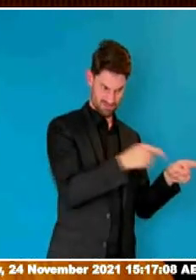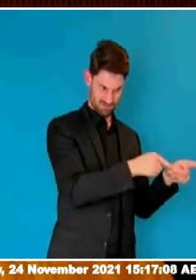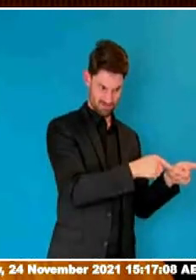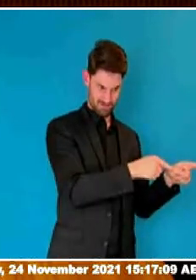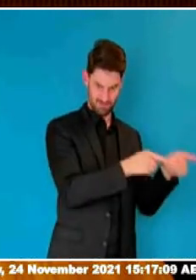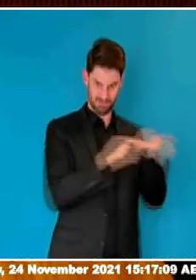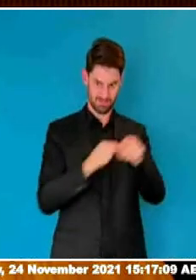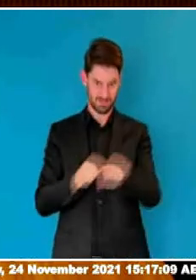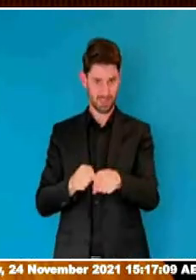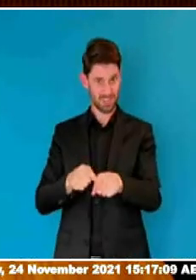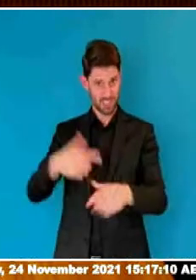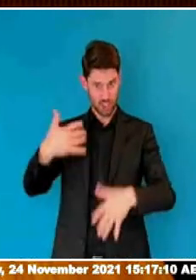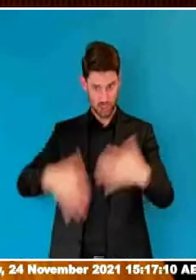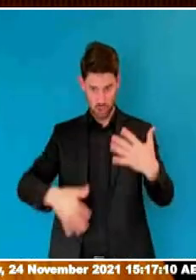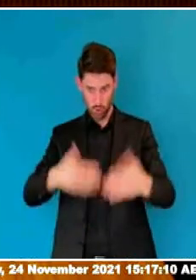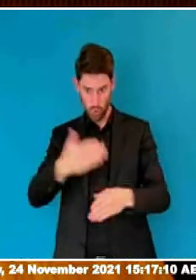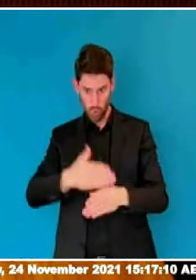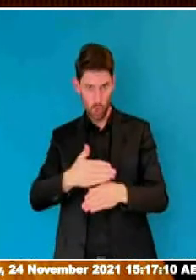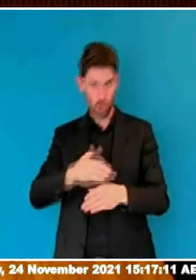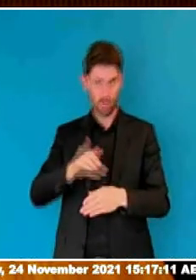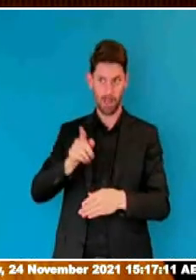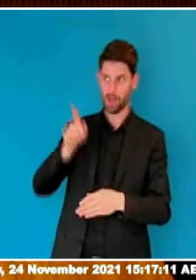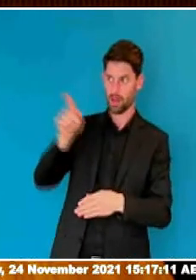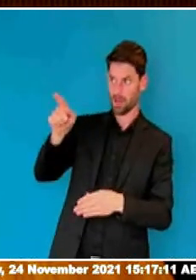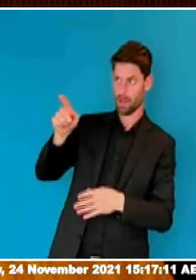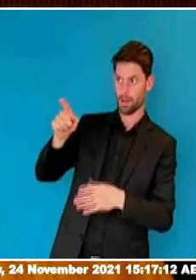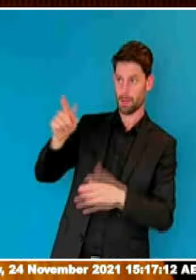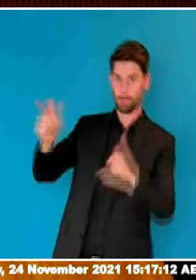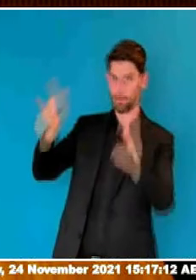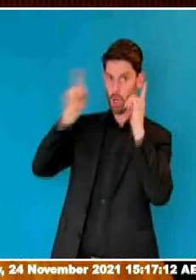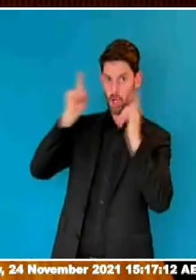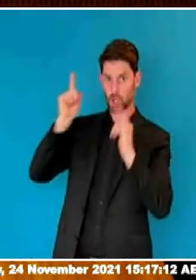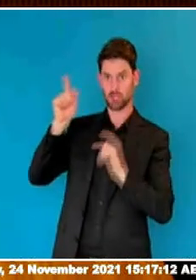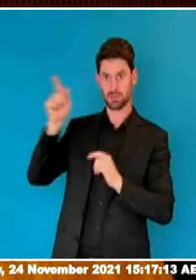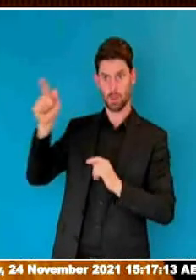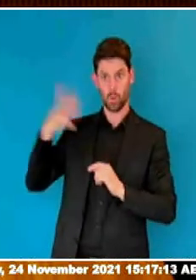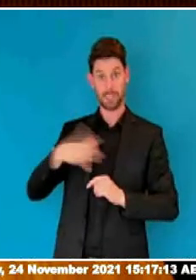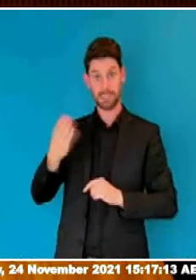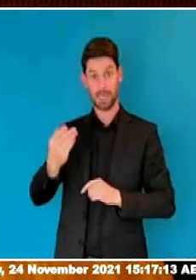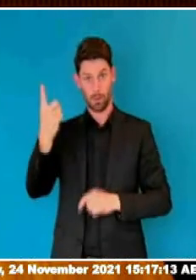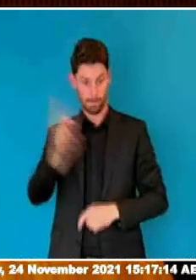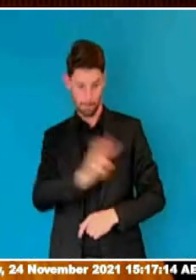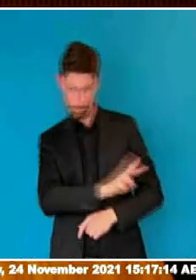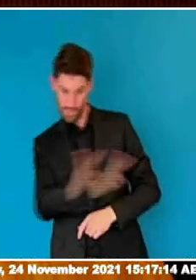employer's obligation to take somebody back to work and to provide the assistance that